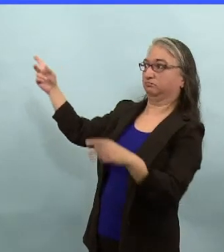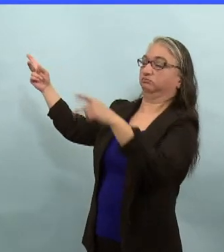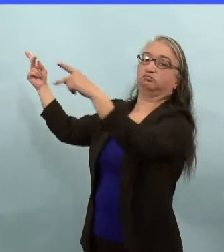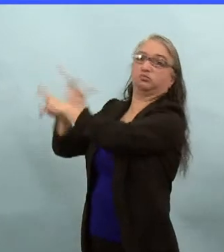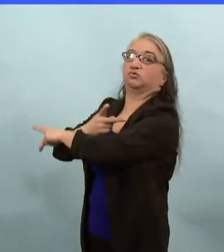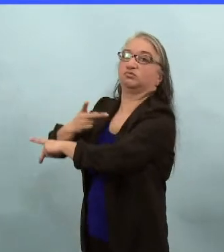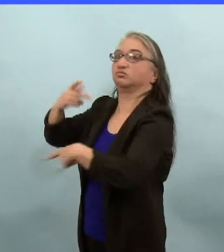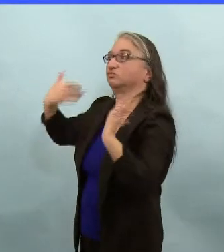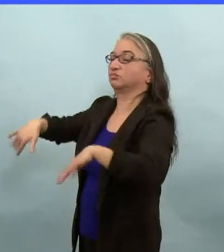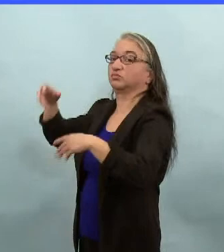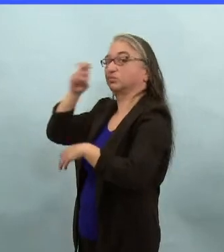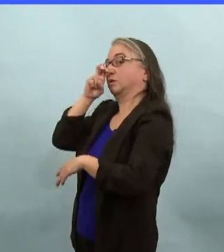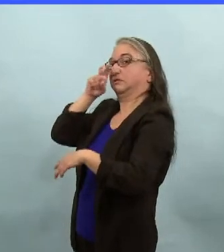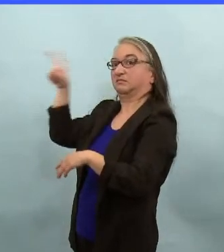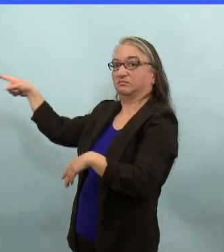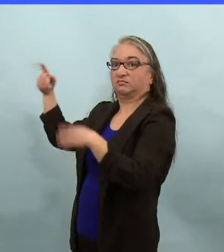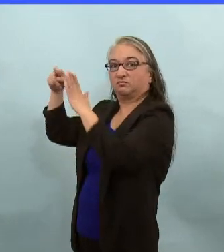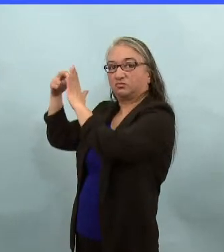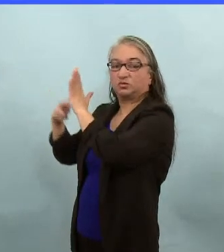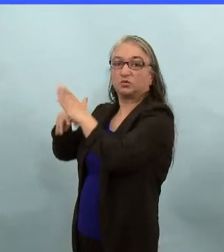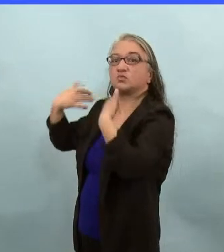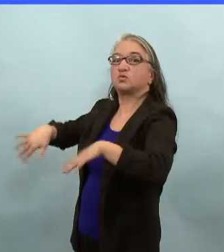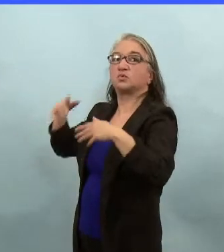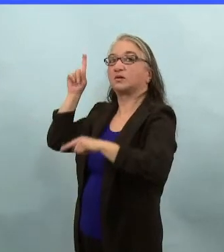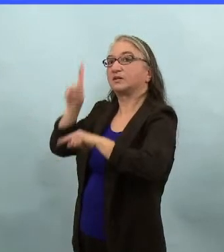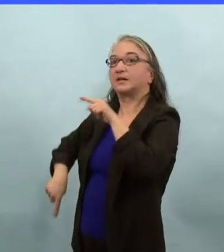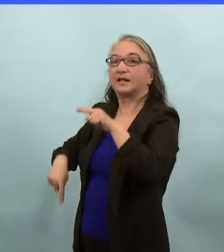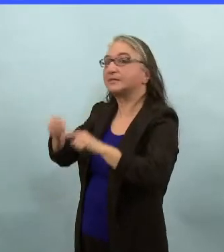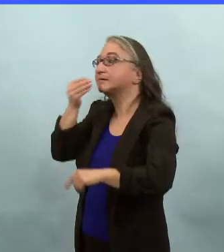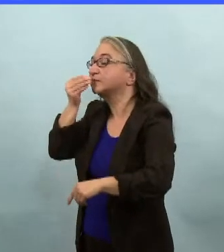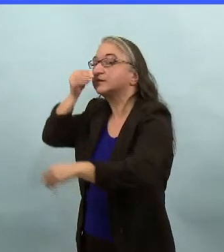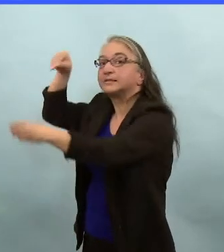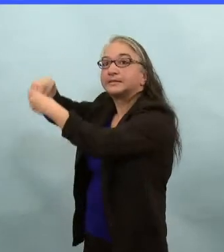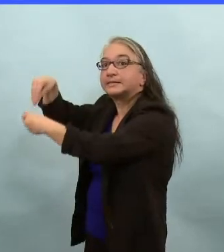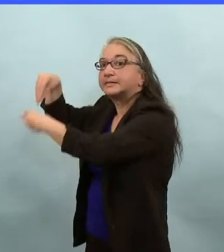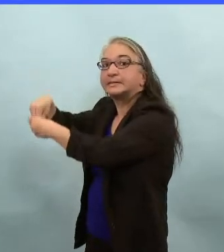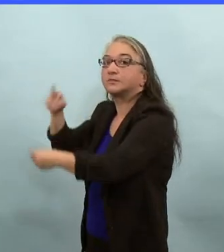yeah certainly um that's one area like there are supports in place for businesses now and